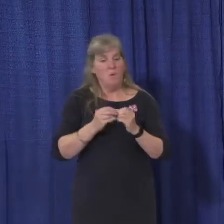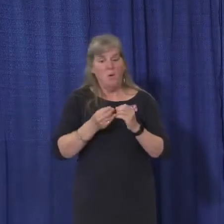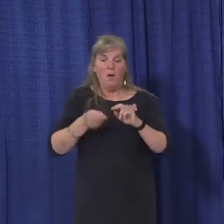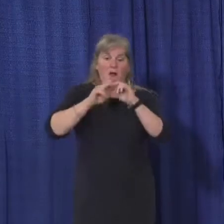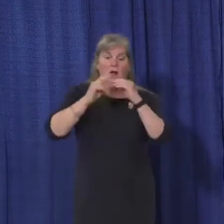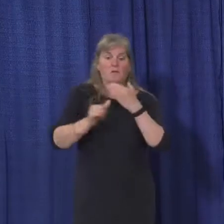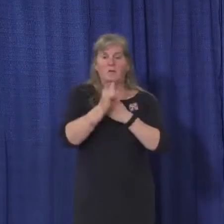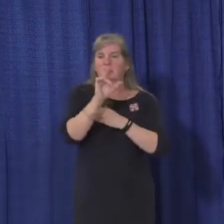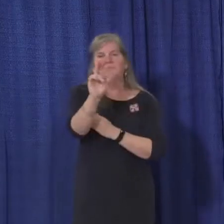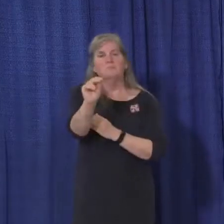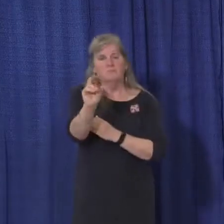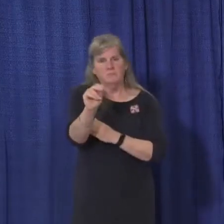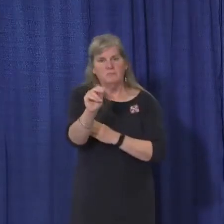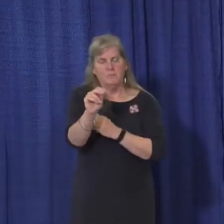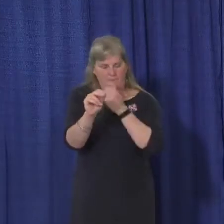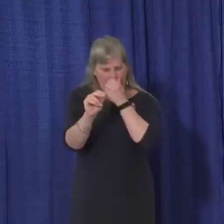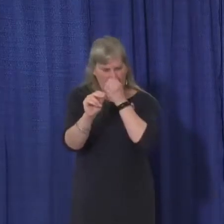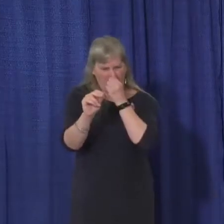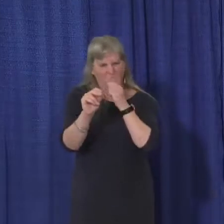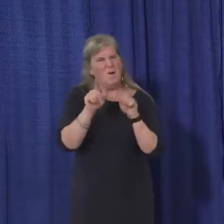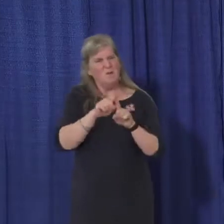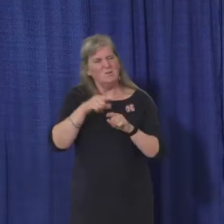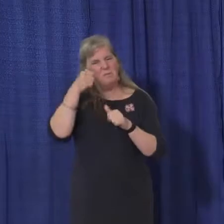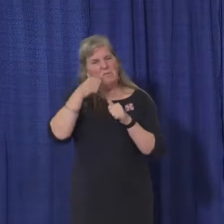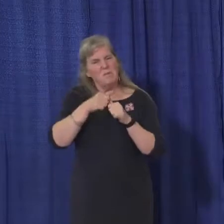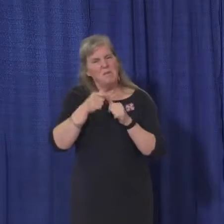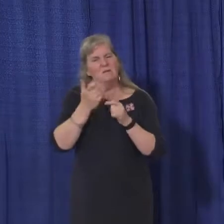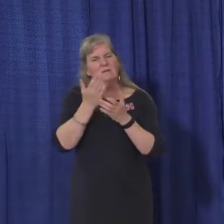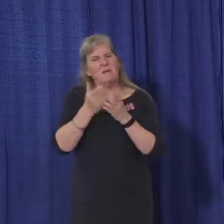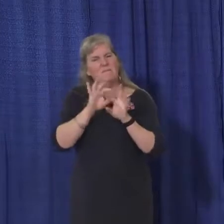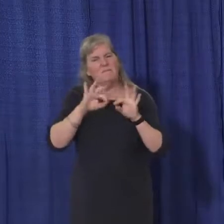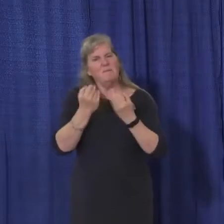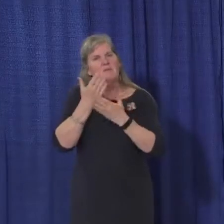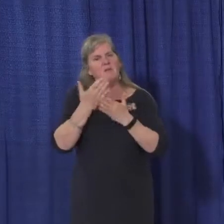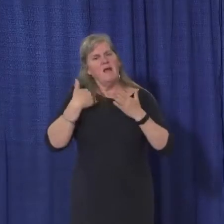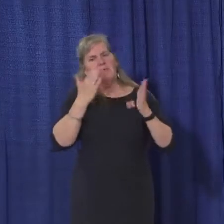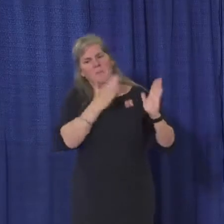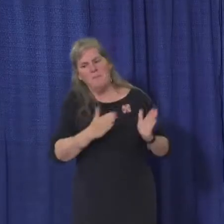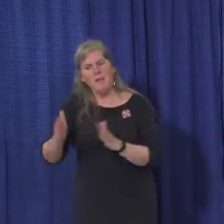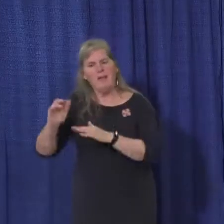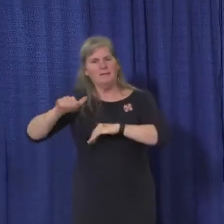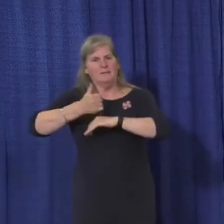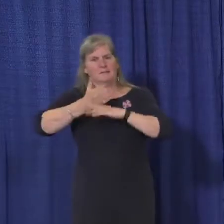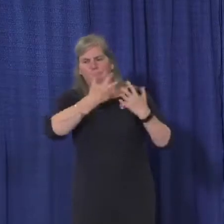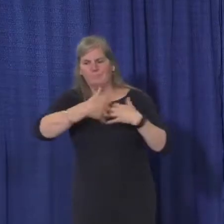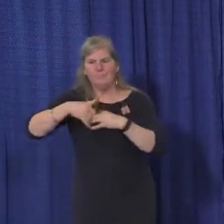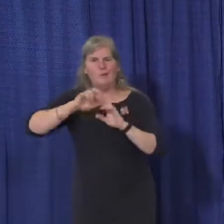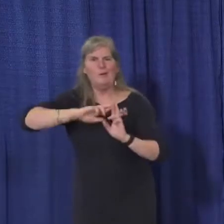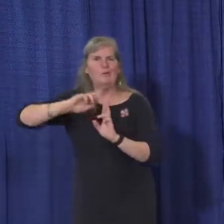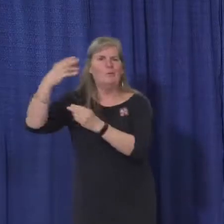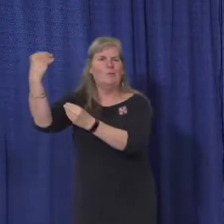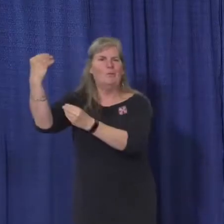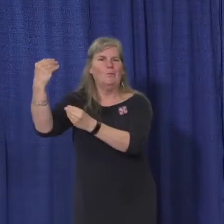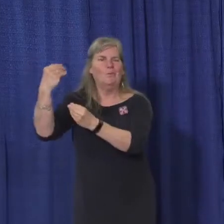Many families are depending on this provision and are planning trips accordingly.